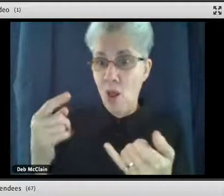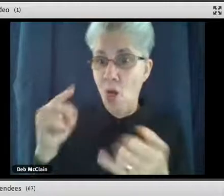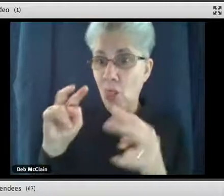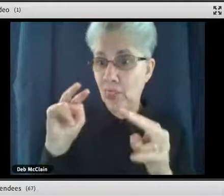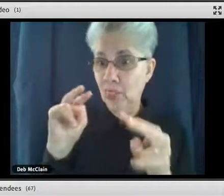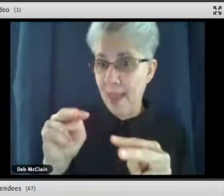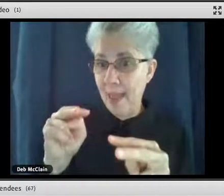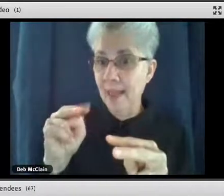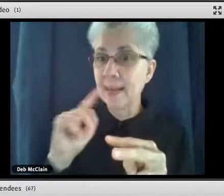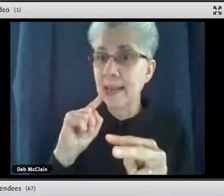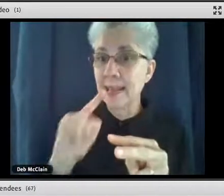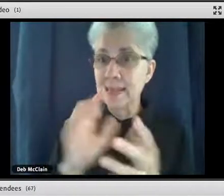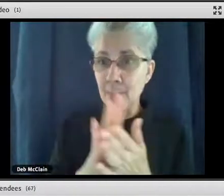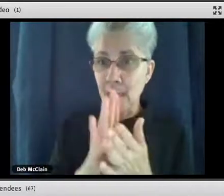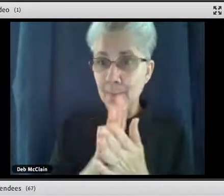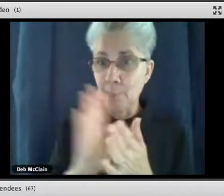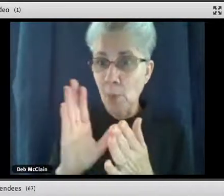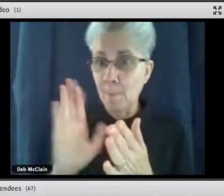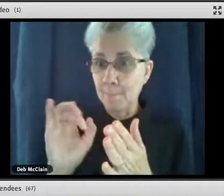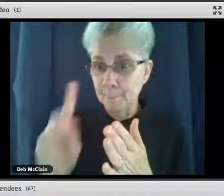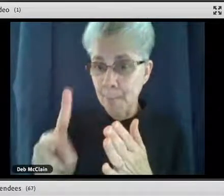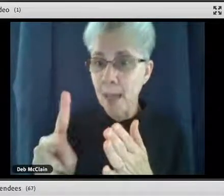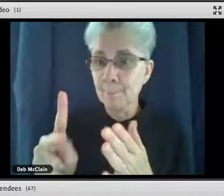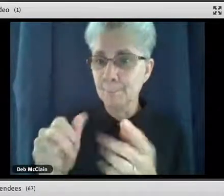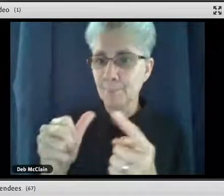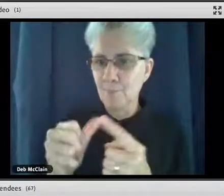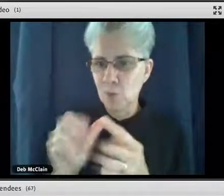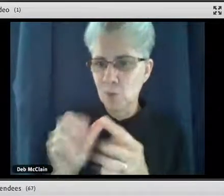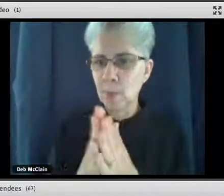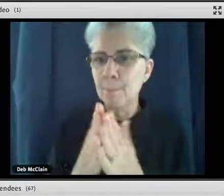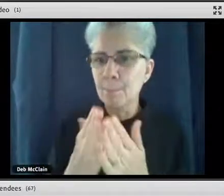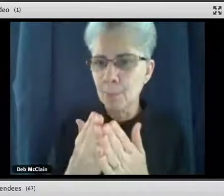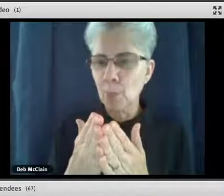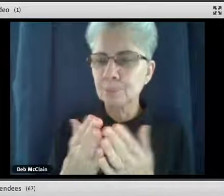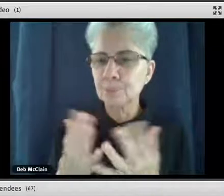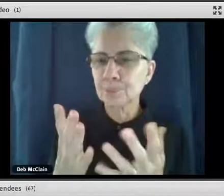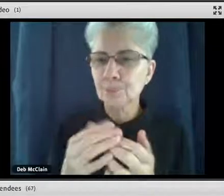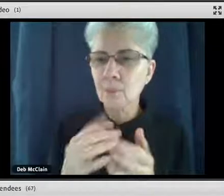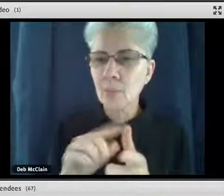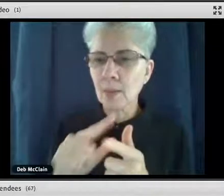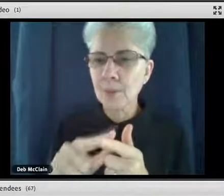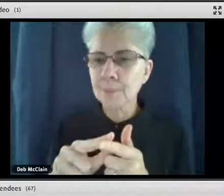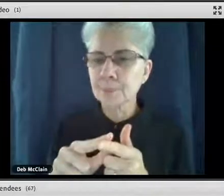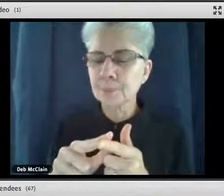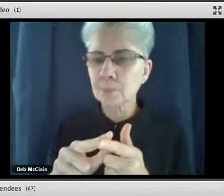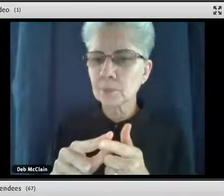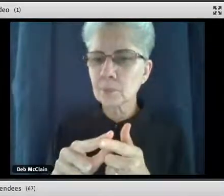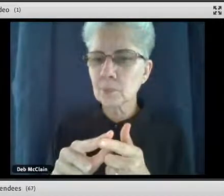So if what we have in our hand is the paperback, first Anchor Books edition,